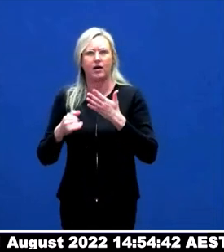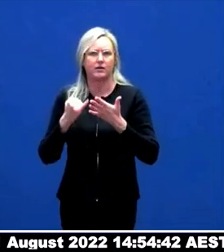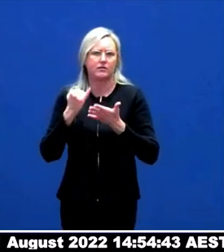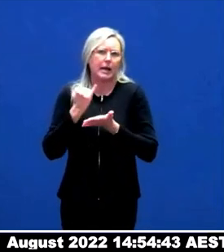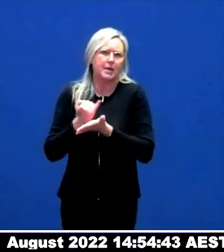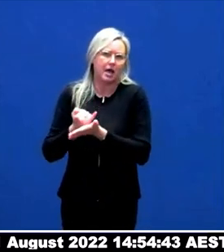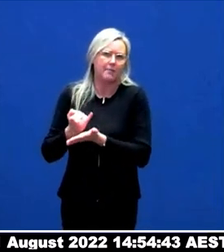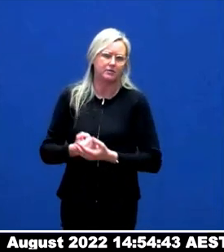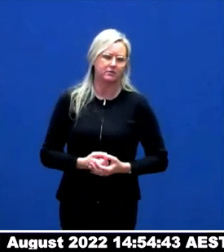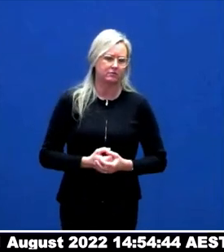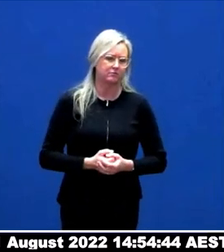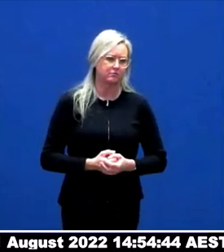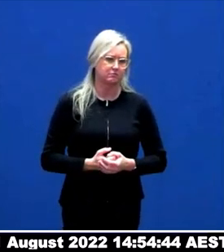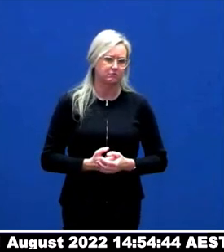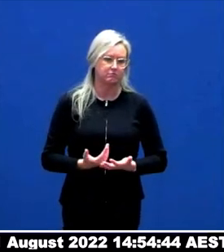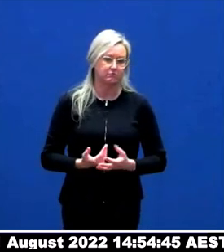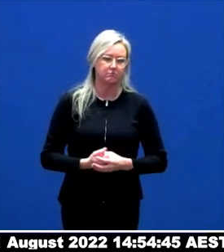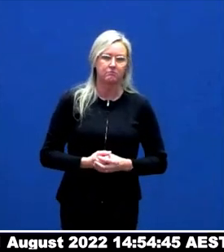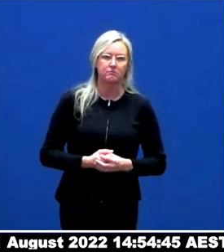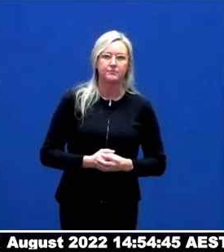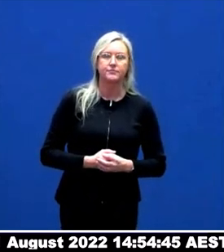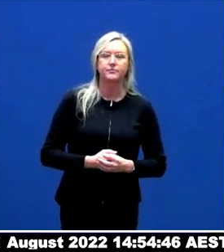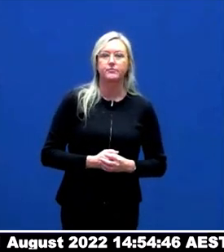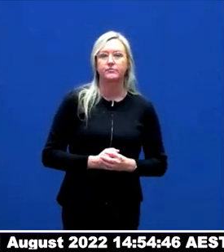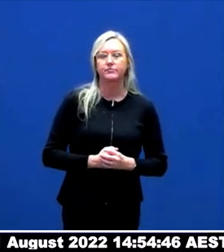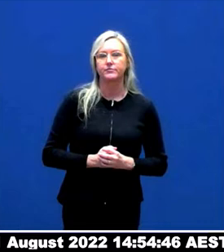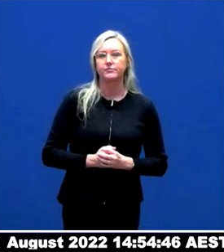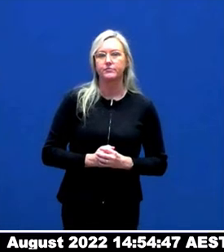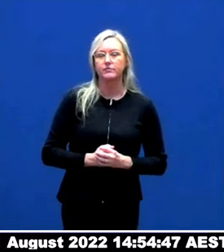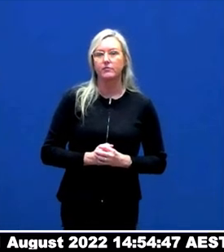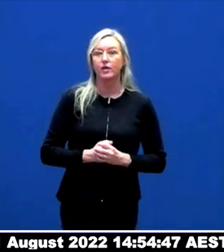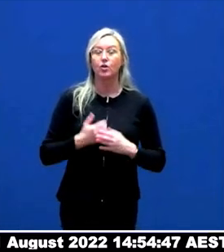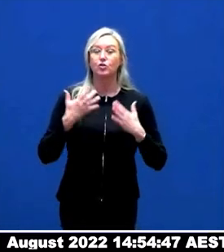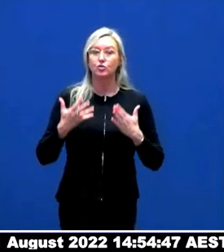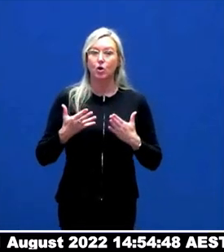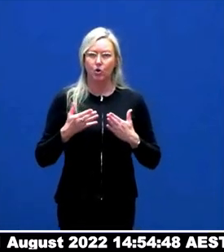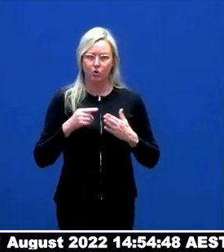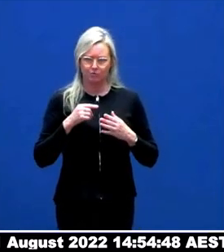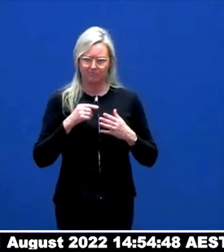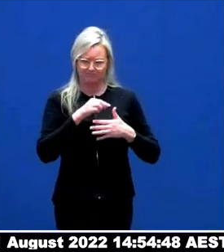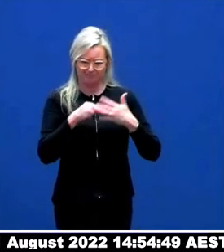And does that evidence come to the NDIA through the service?